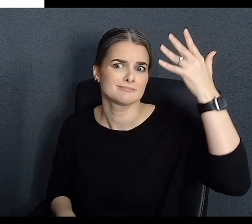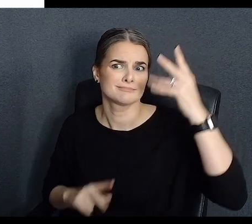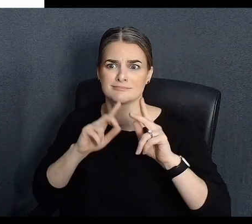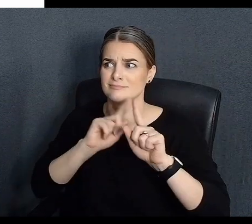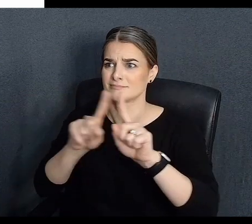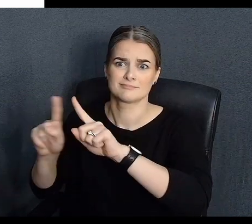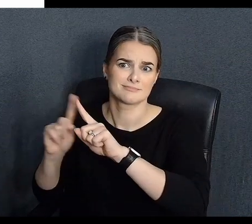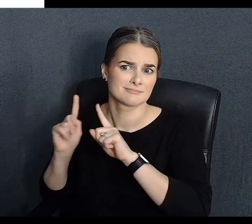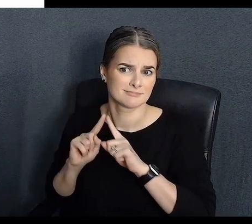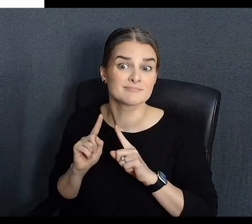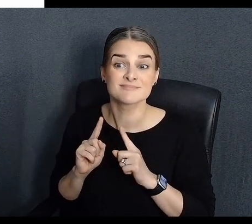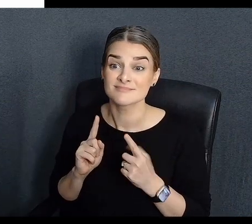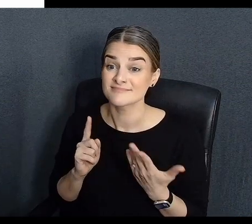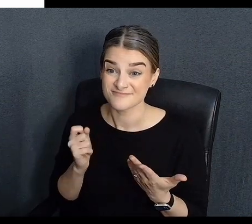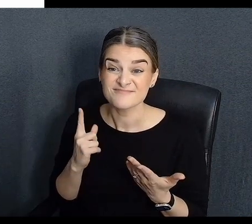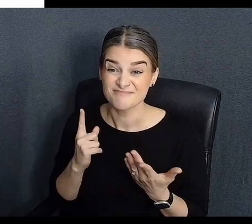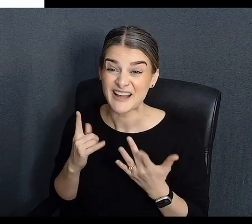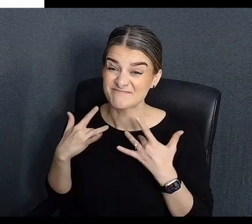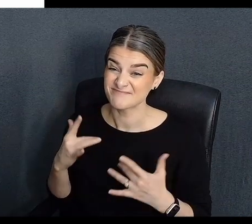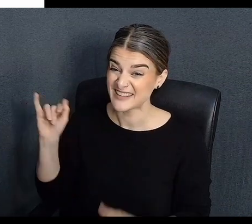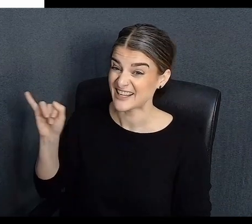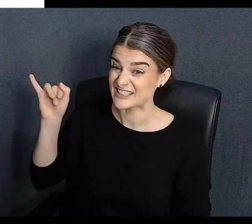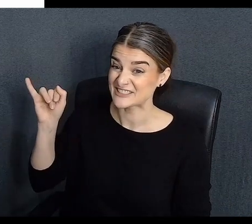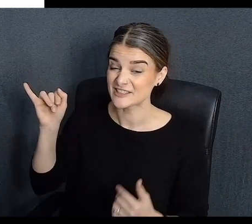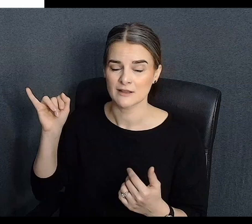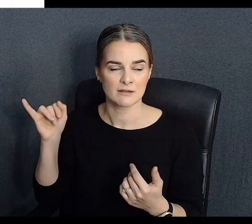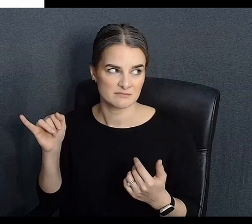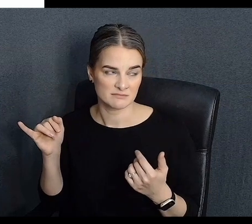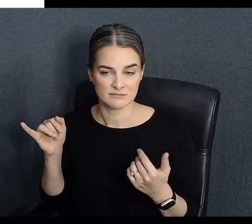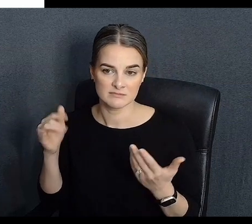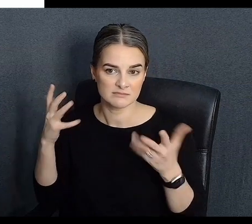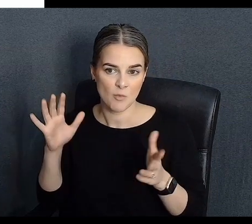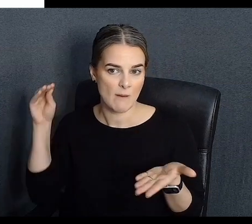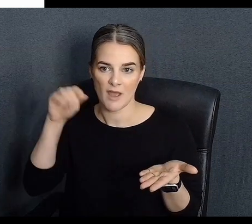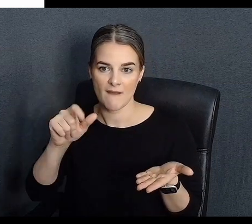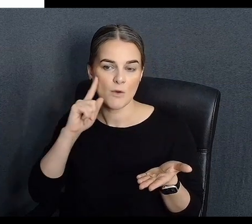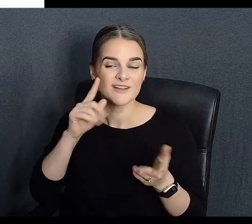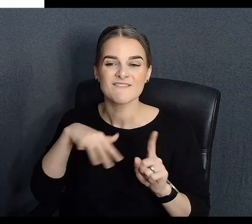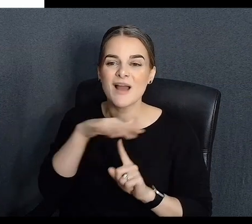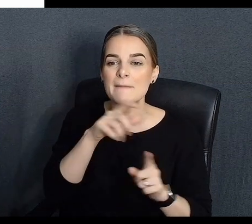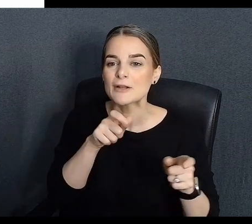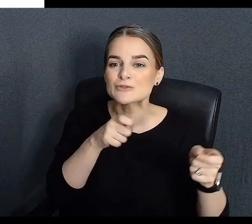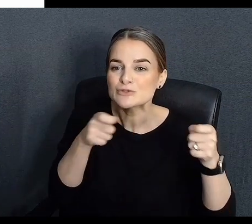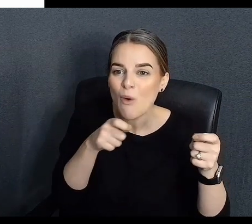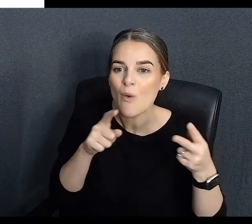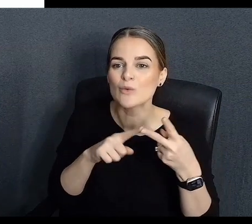But in a lot of those cases, insurance doesn't want to pay for those other things, those environmental controls, or the leisure access